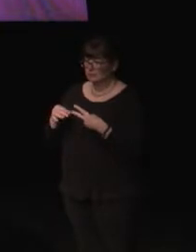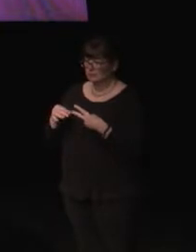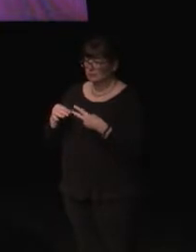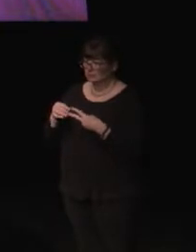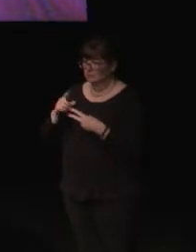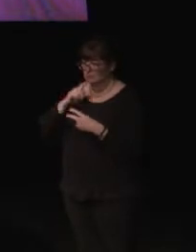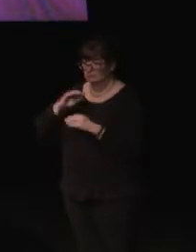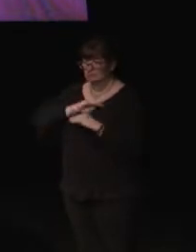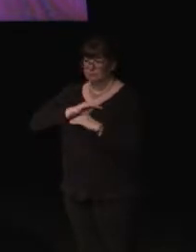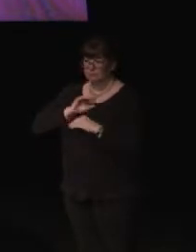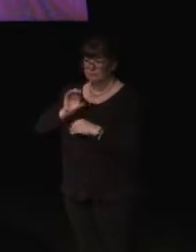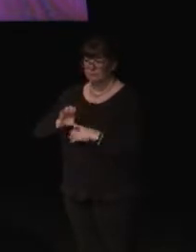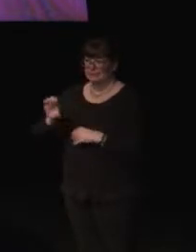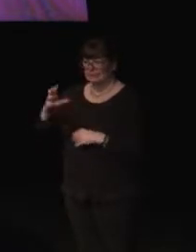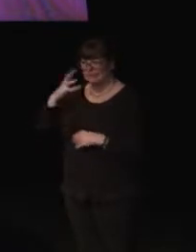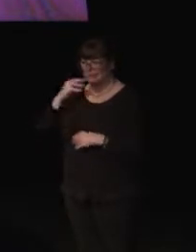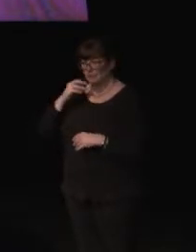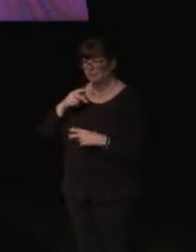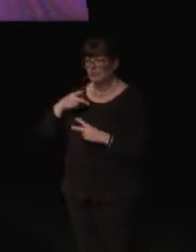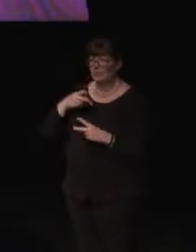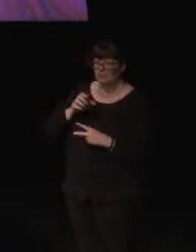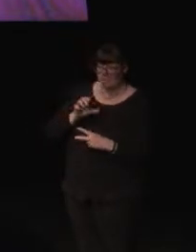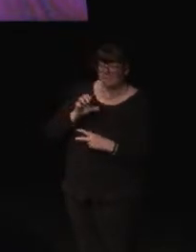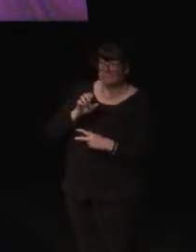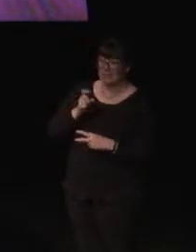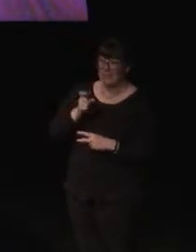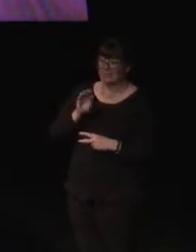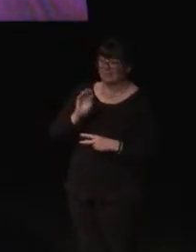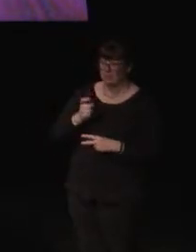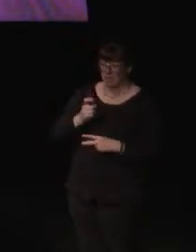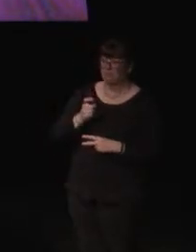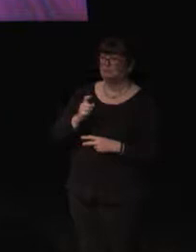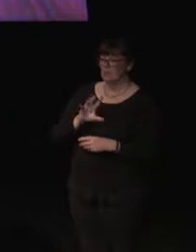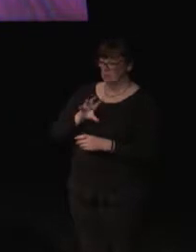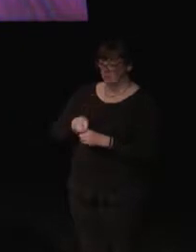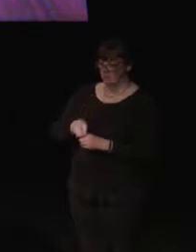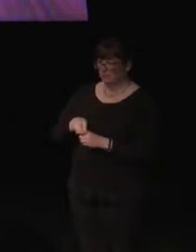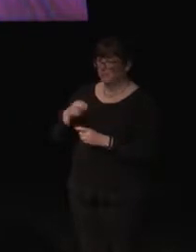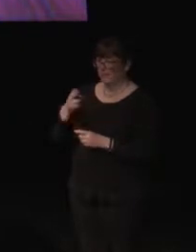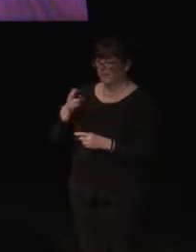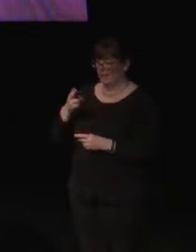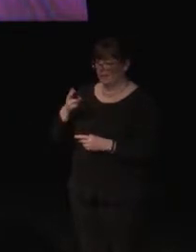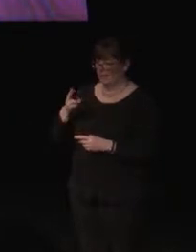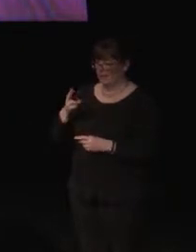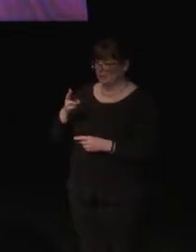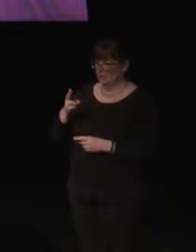On PC and Xbox, in particular that are built-in APIs that are actually built for game subtitles.